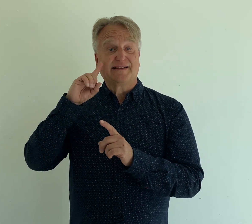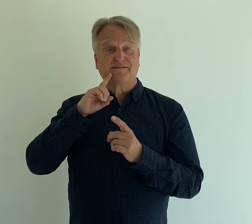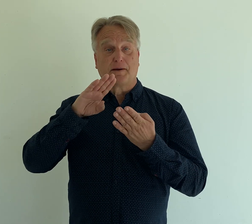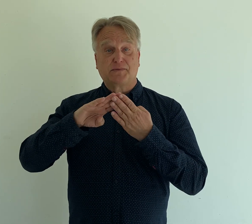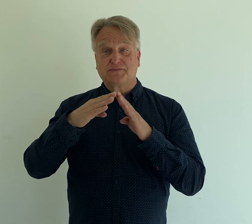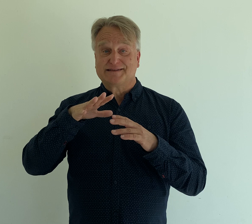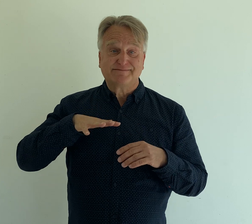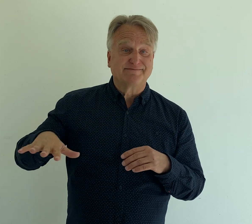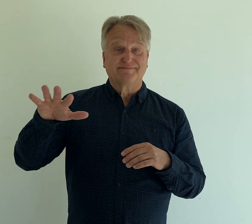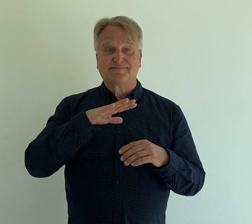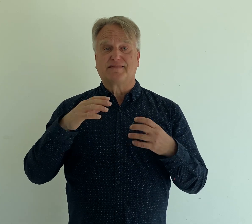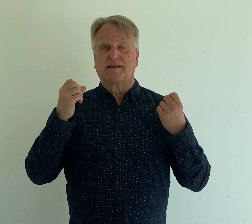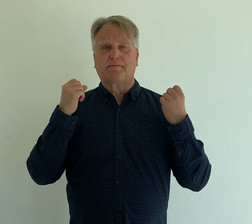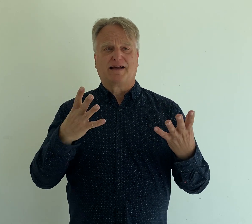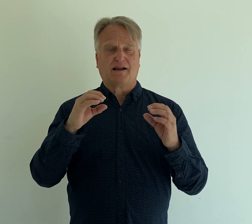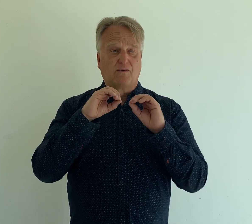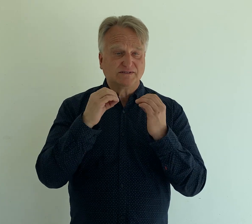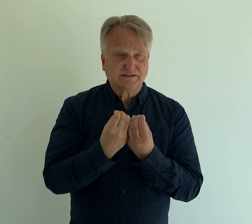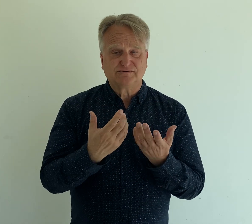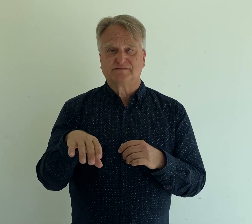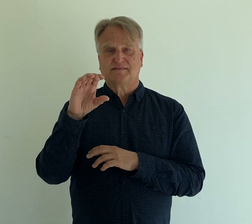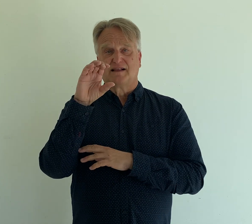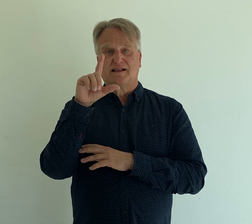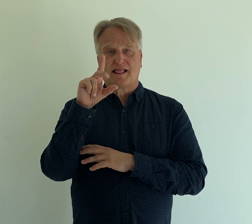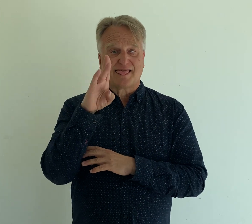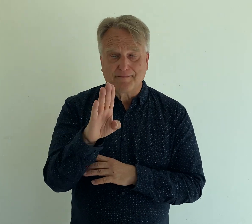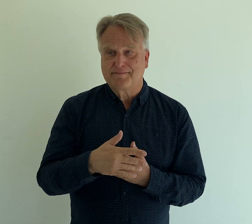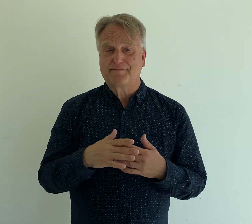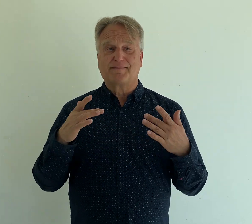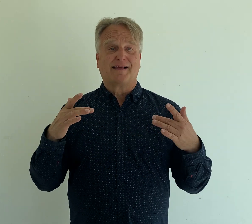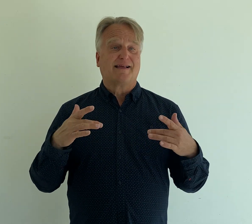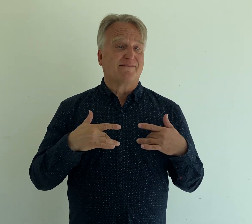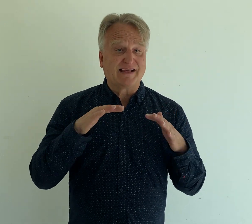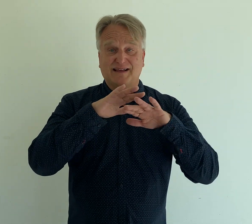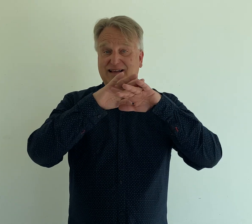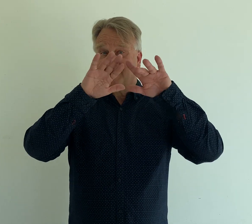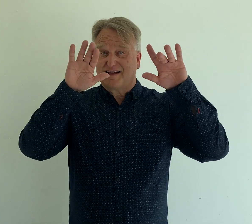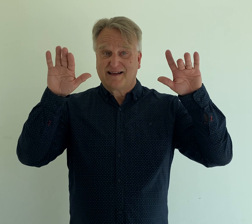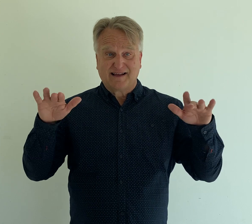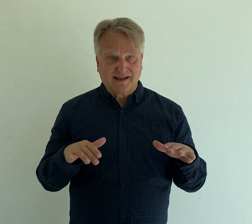Many alumni remain in the area, contributing to the wealth of resources for deaf people such as clubs,